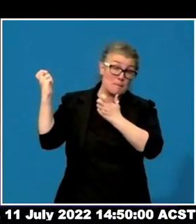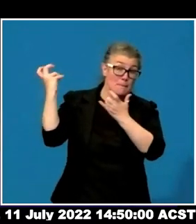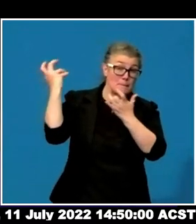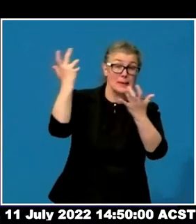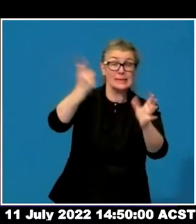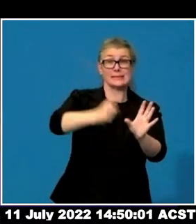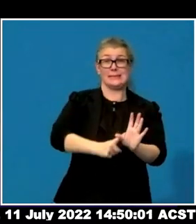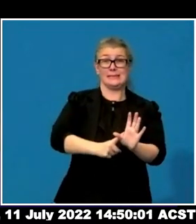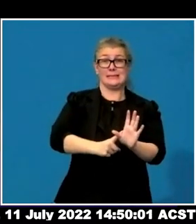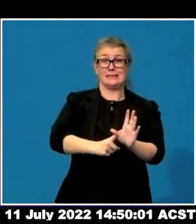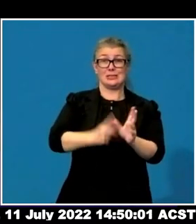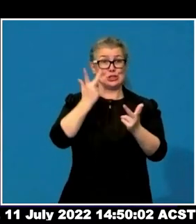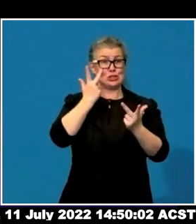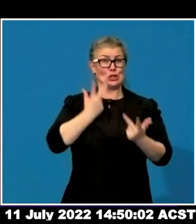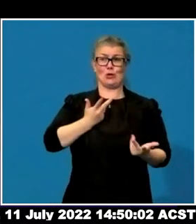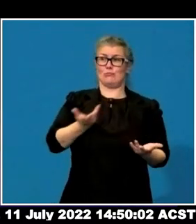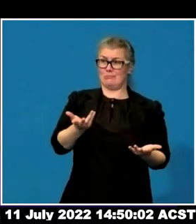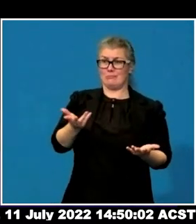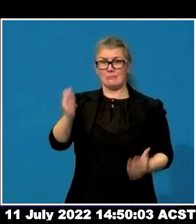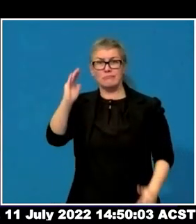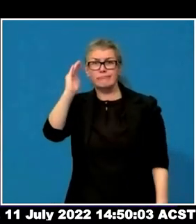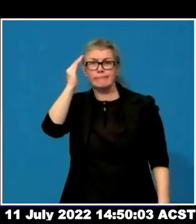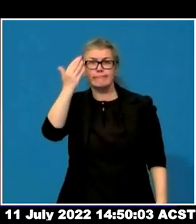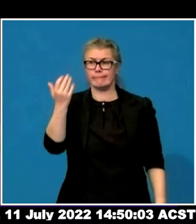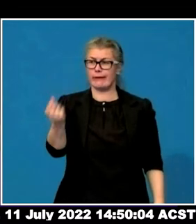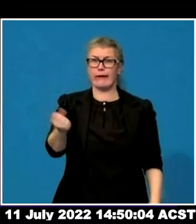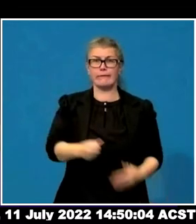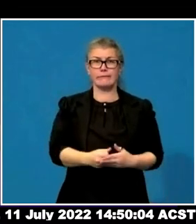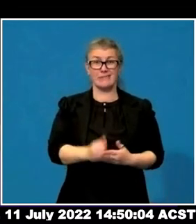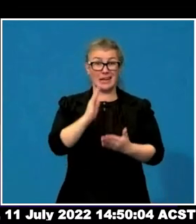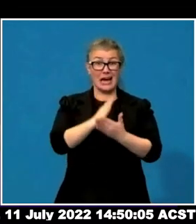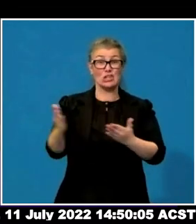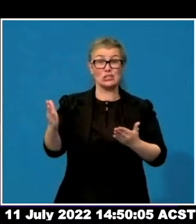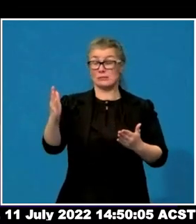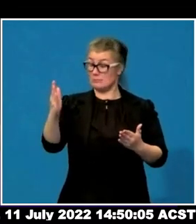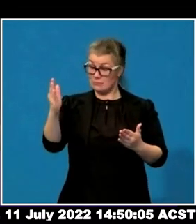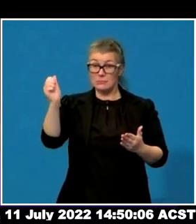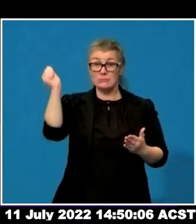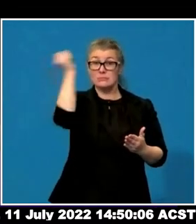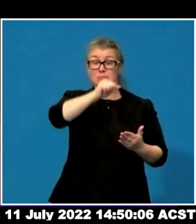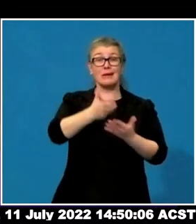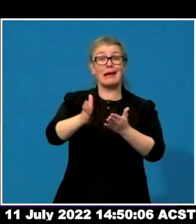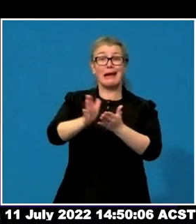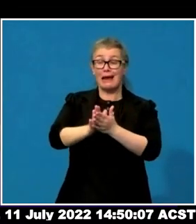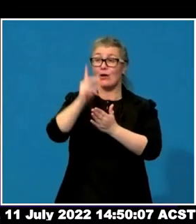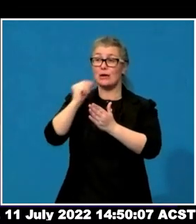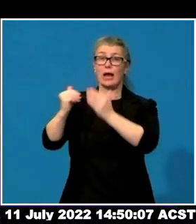about how resilient they are and how ingenious they are around being able to bring